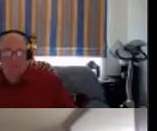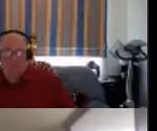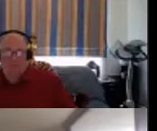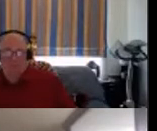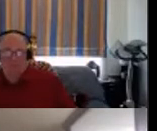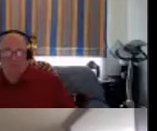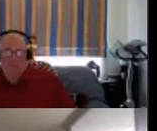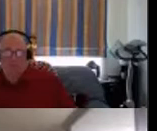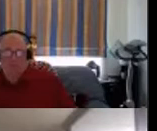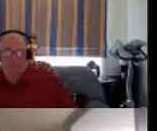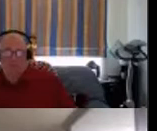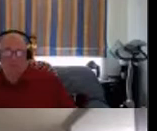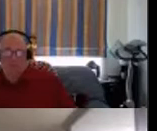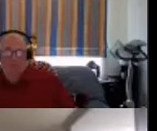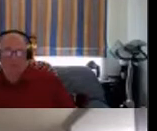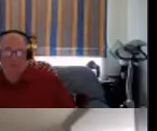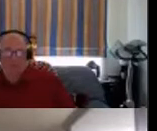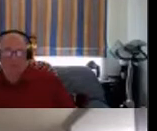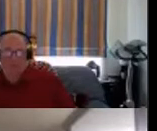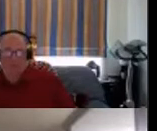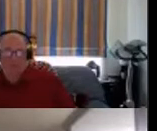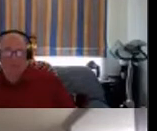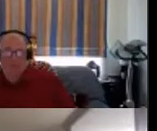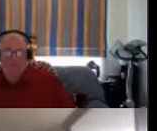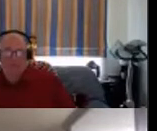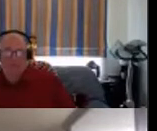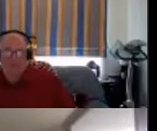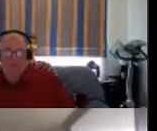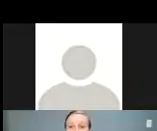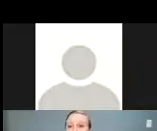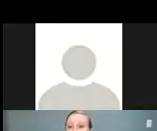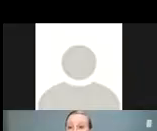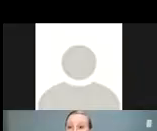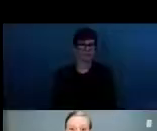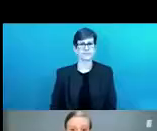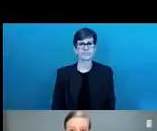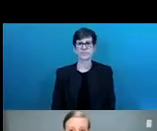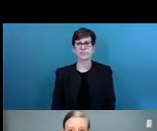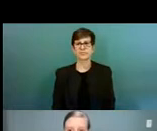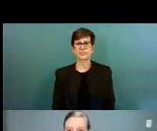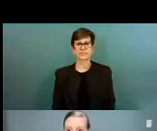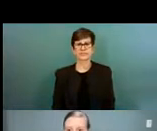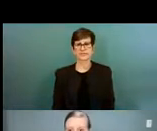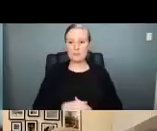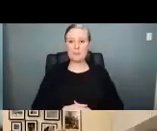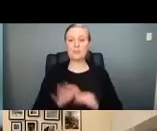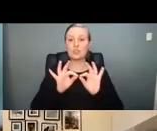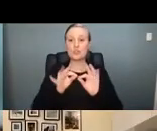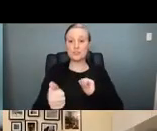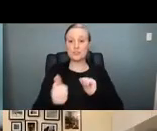RMIT University, who will take us through the key findings of this year's Index. Thanks, Julian.